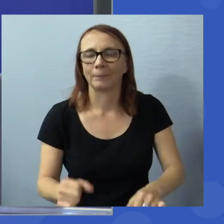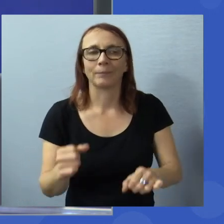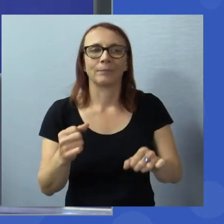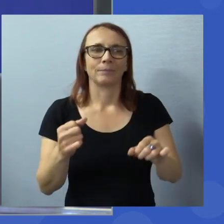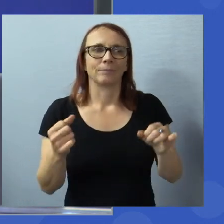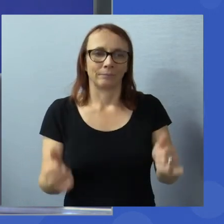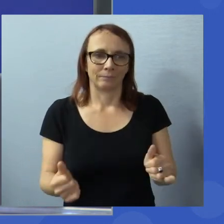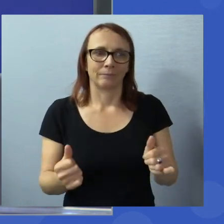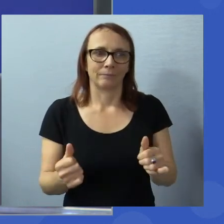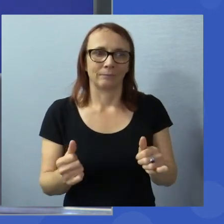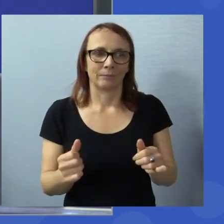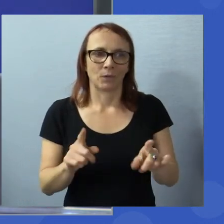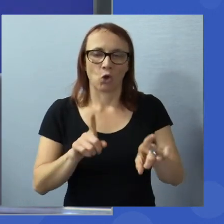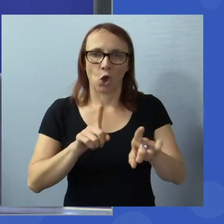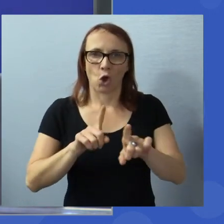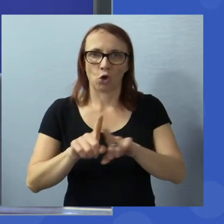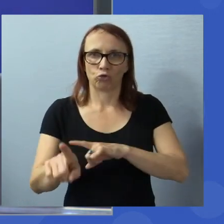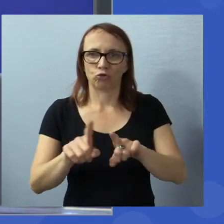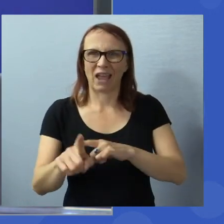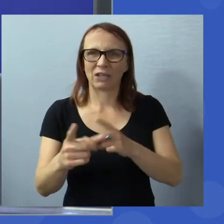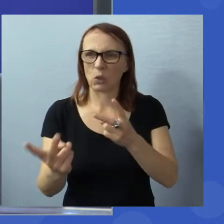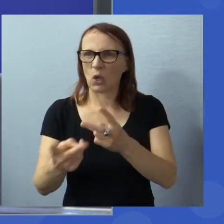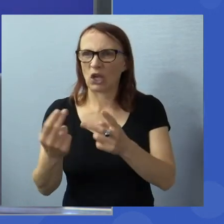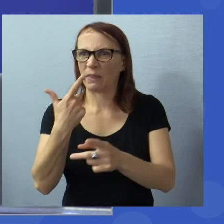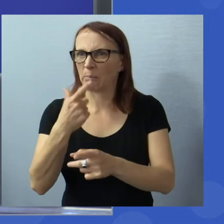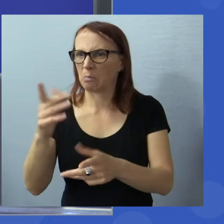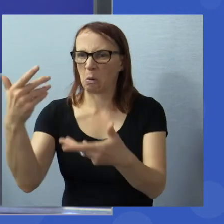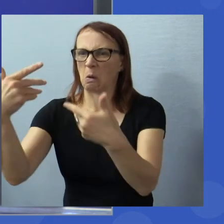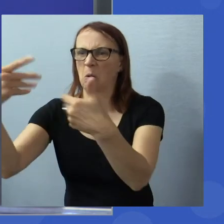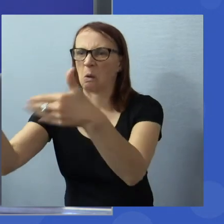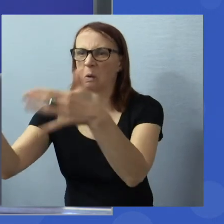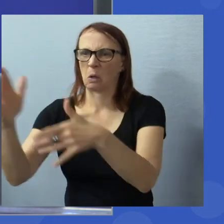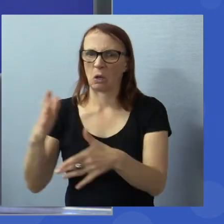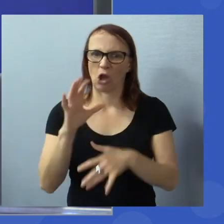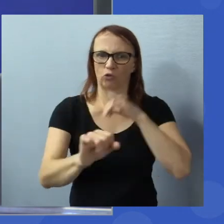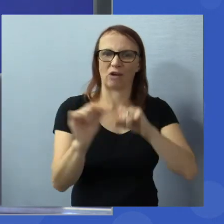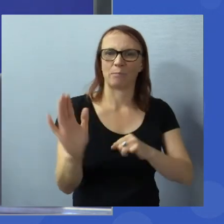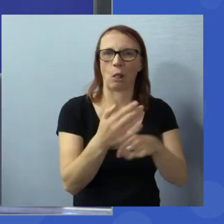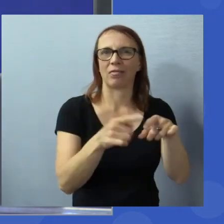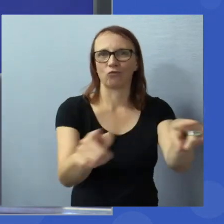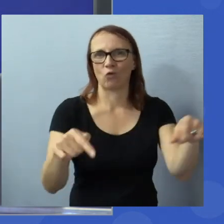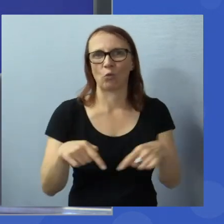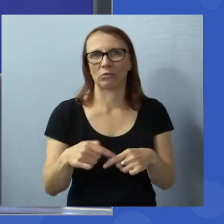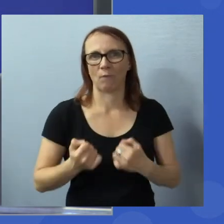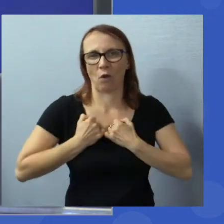our weekends that we try and cross those out put our names in but we will hopefully try and do something similar in the future if that's what you say to